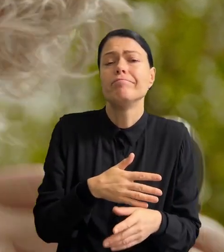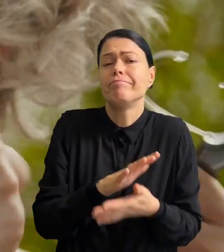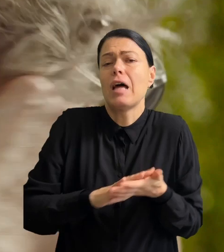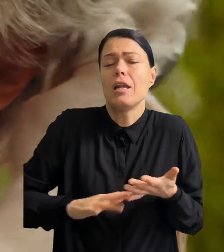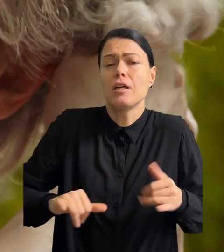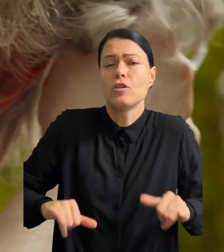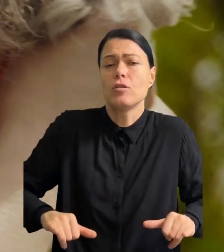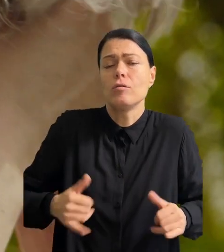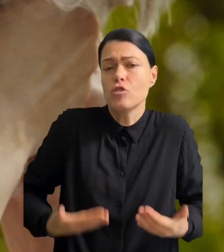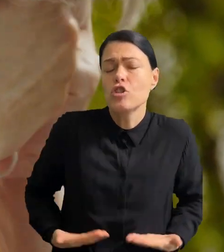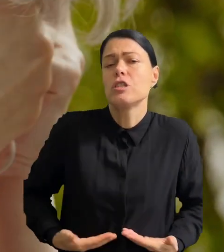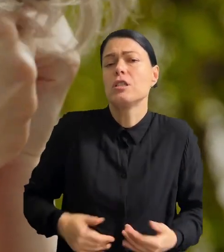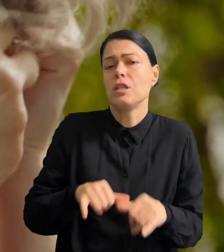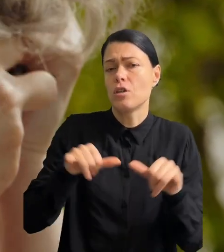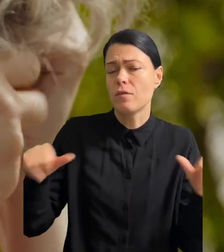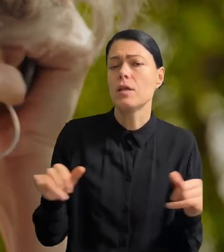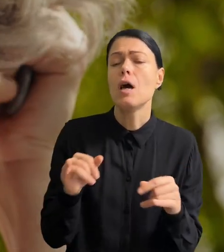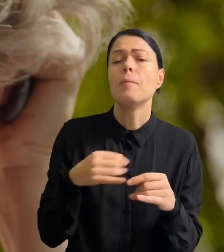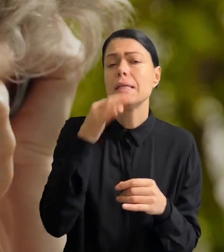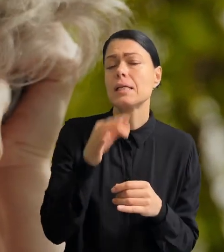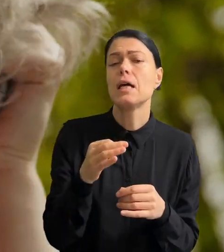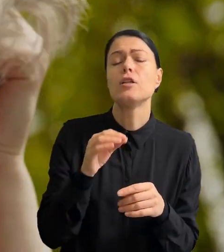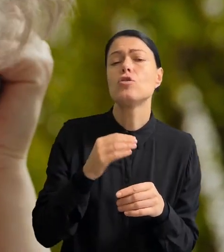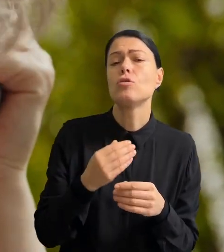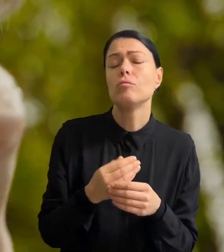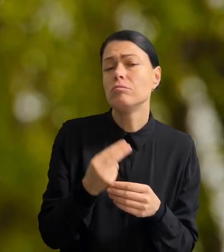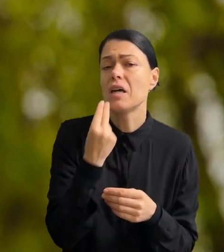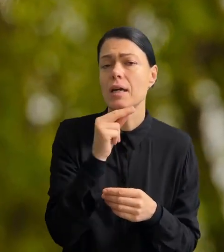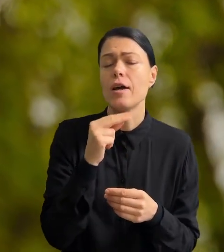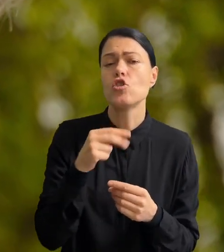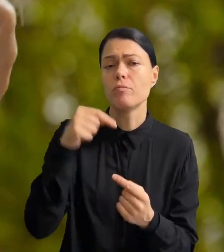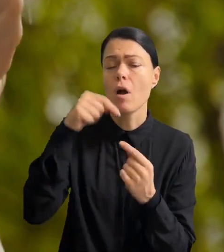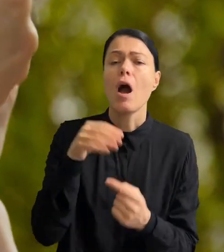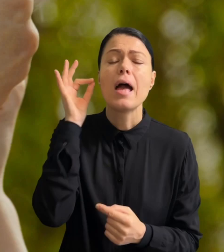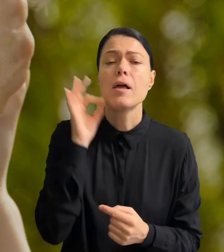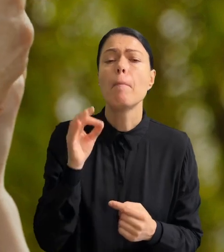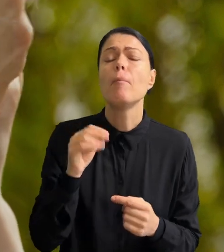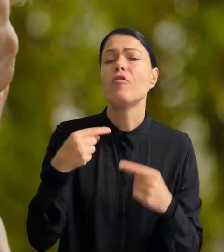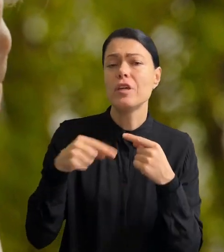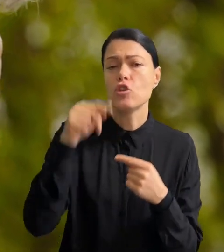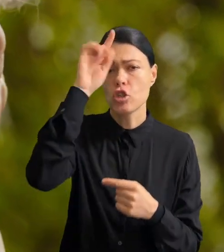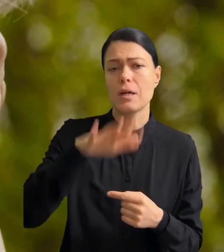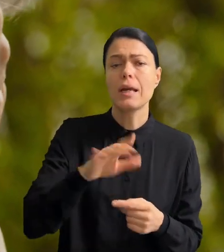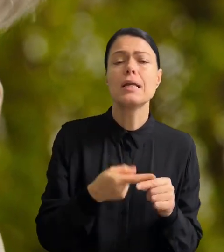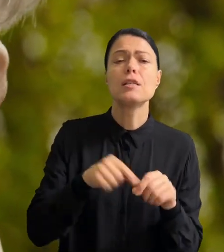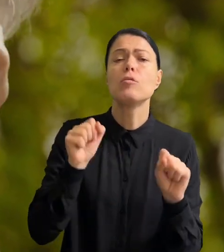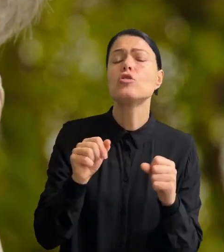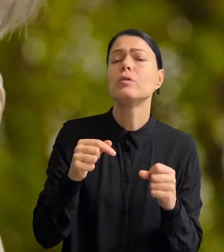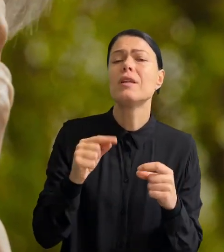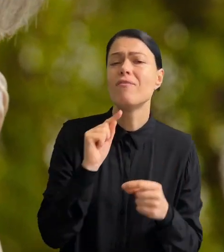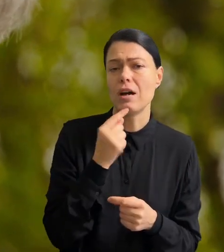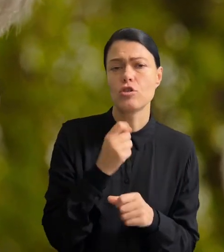I was told that I would most likely only get my implant in Germany. In all other countries, it could be much more difficult.